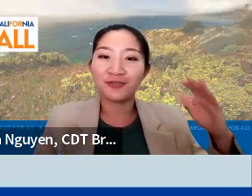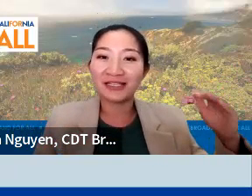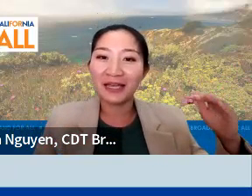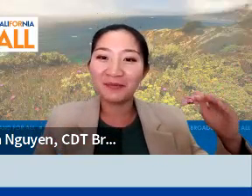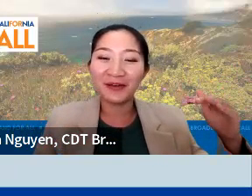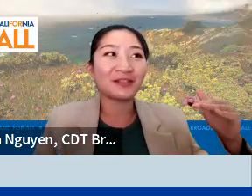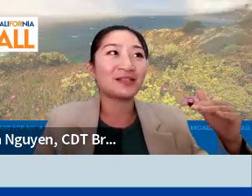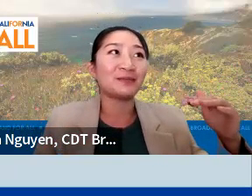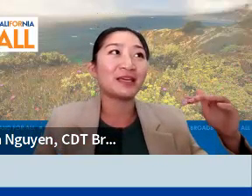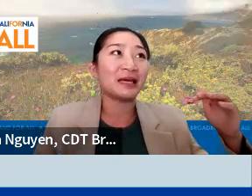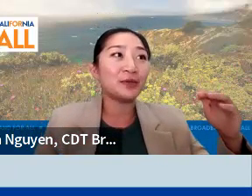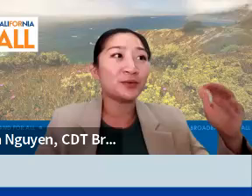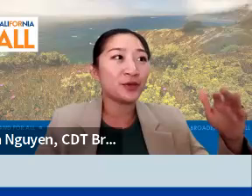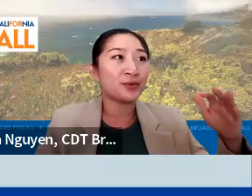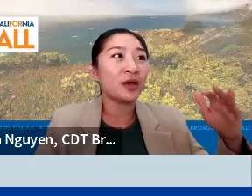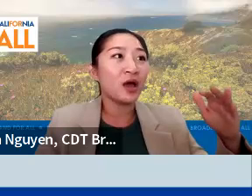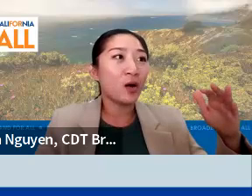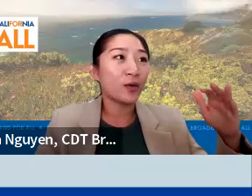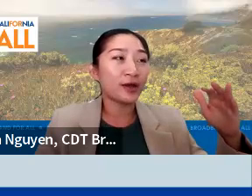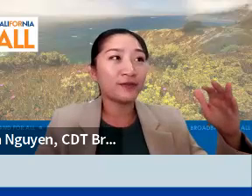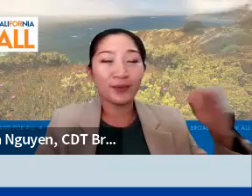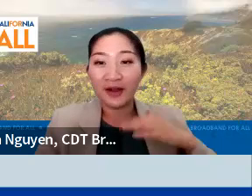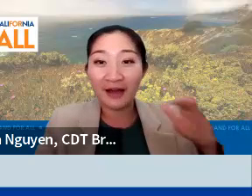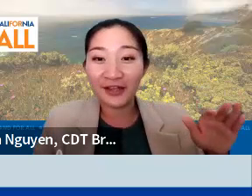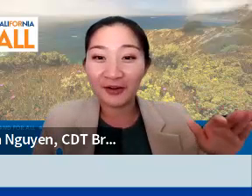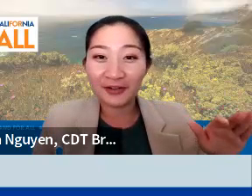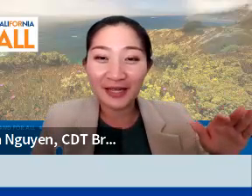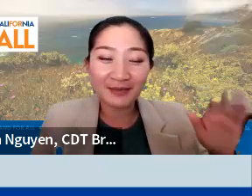Raise hand buttons, and then we can meet you. Or if you are having our time, a meeting.